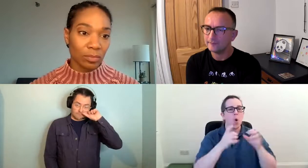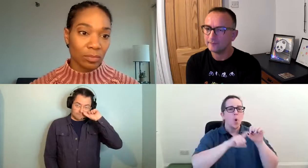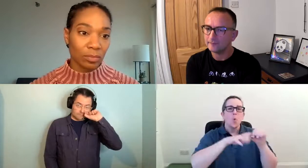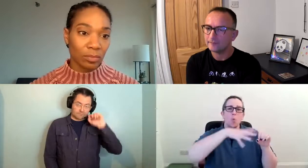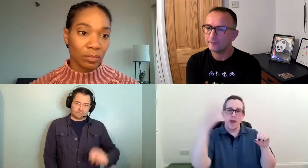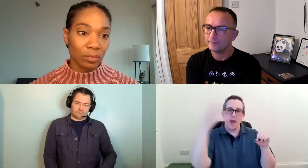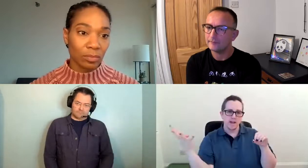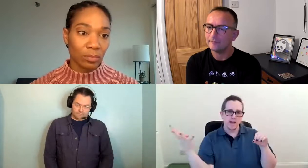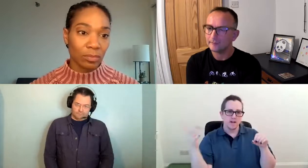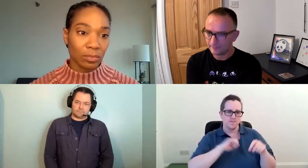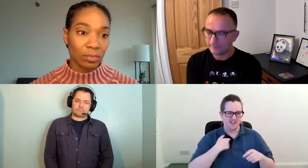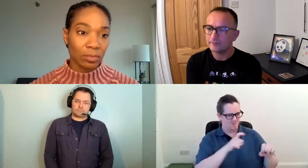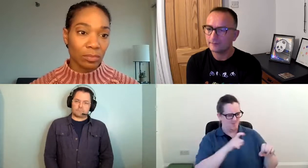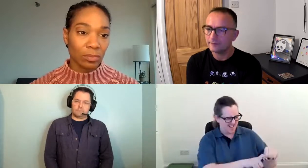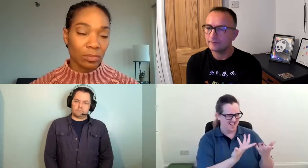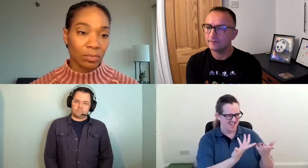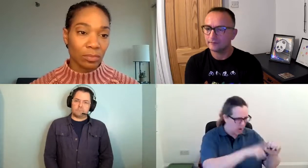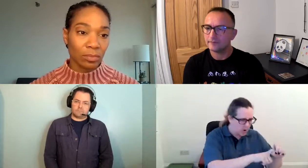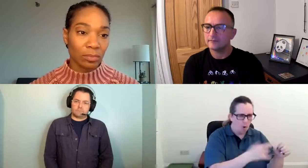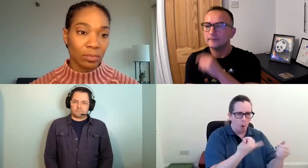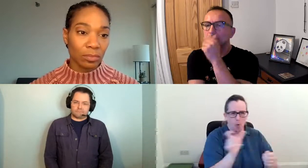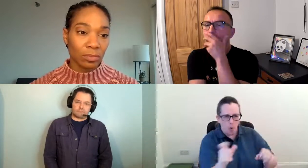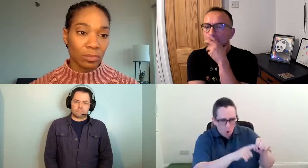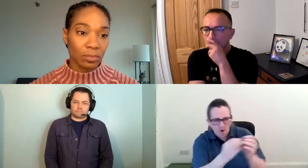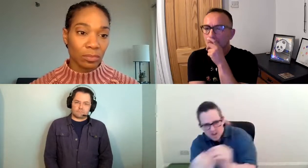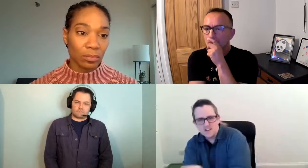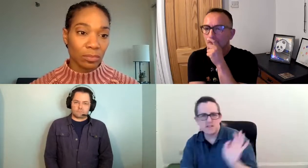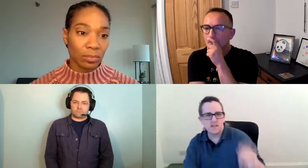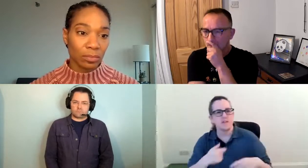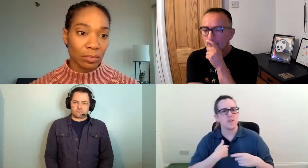like to add the rainbow because you refer to the